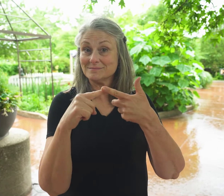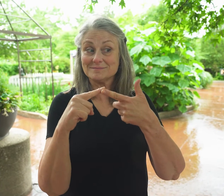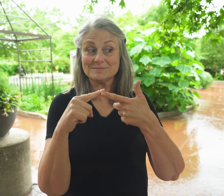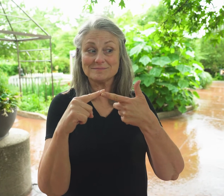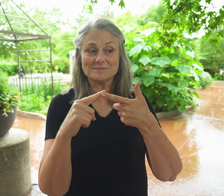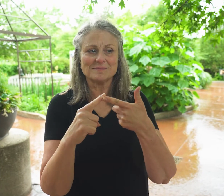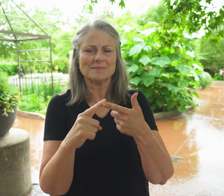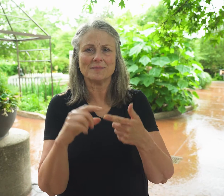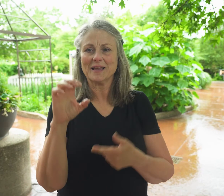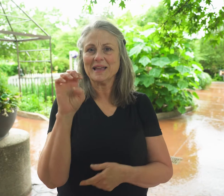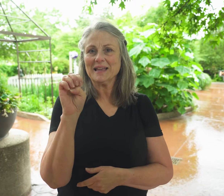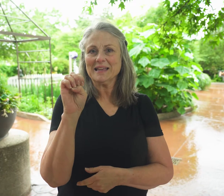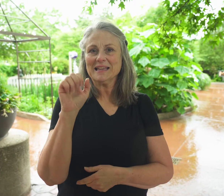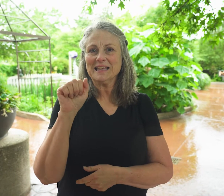Our second sense is